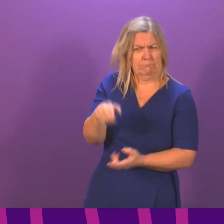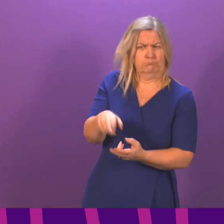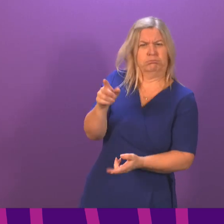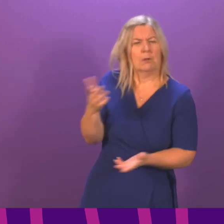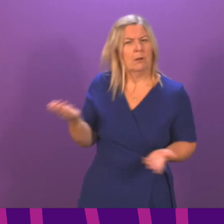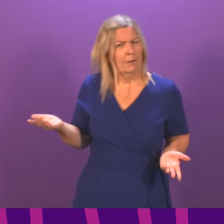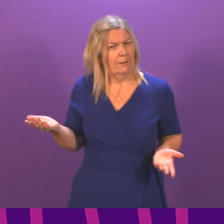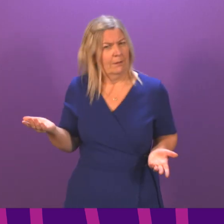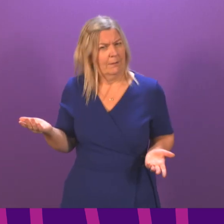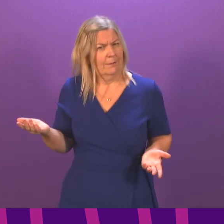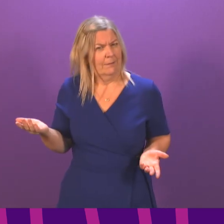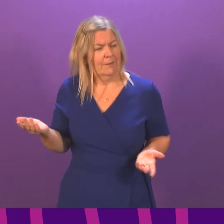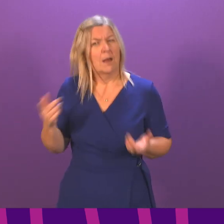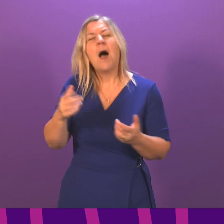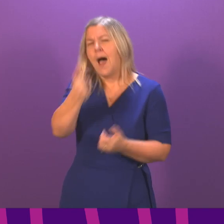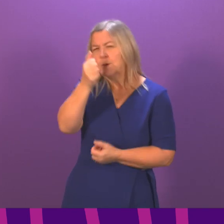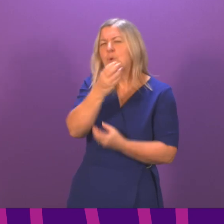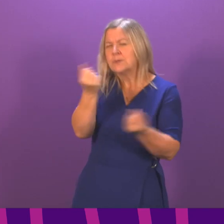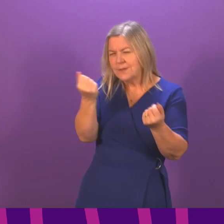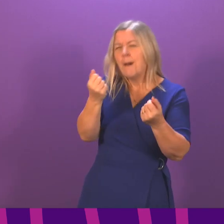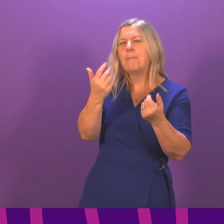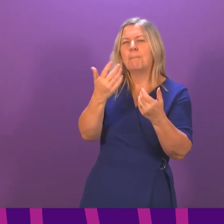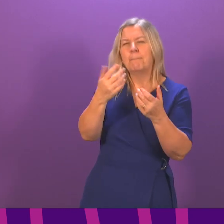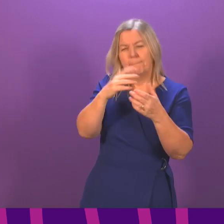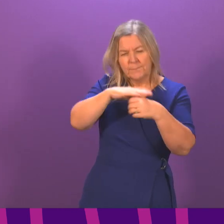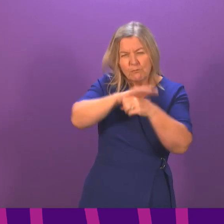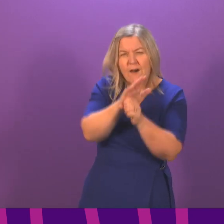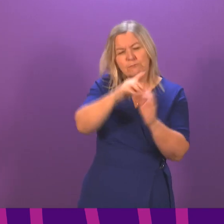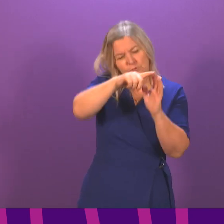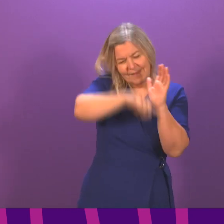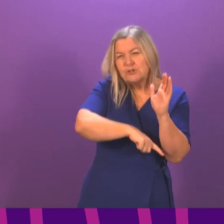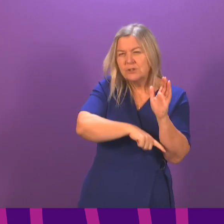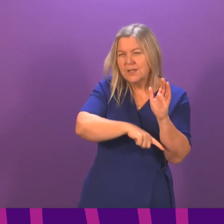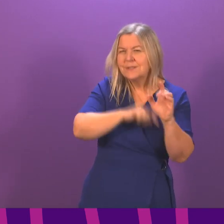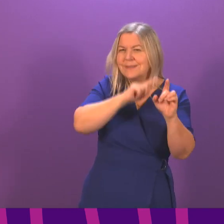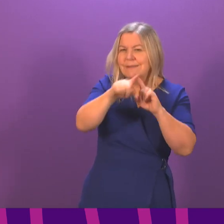are counted under the new coronavirus legislation. For comparison, I note that there has been